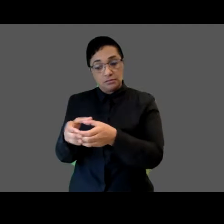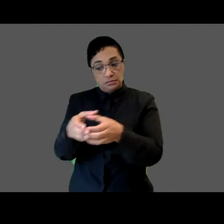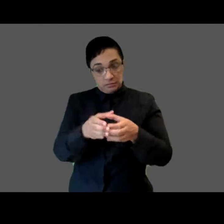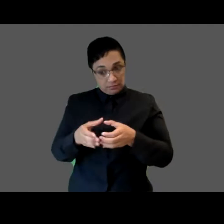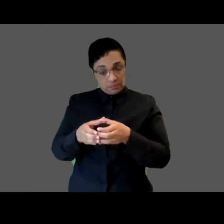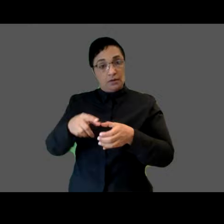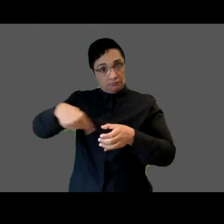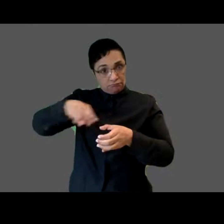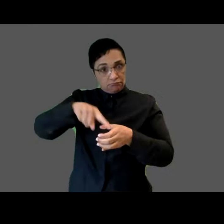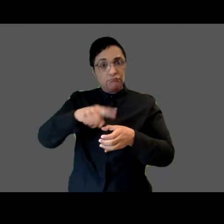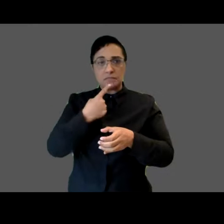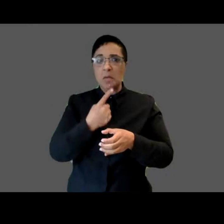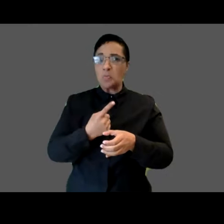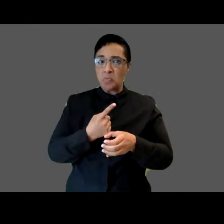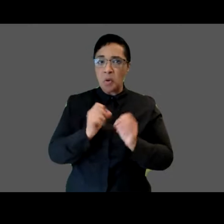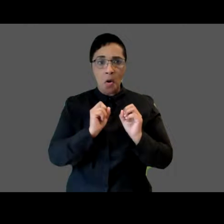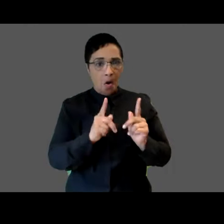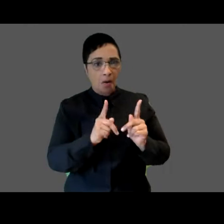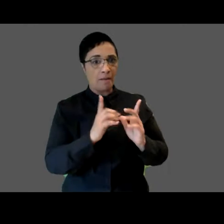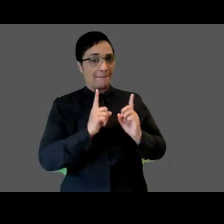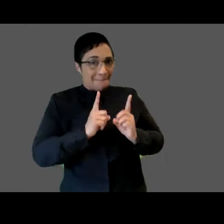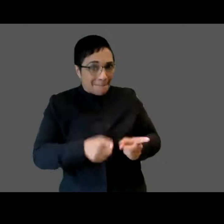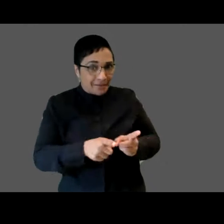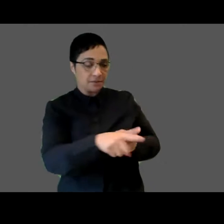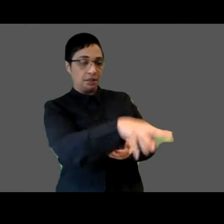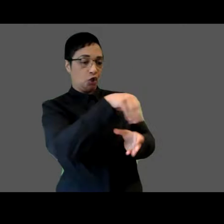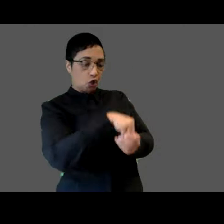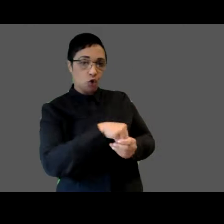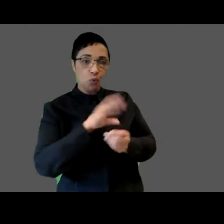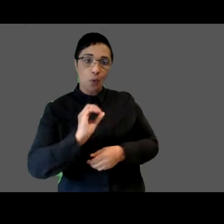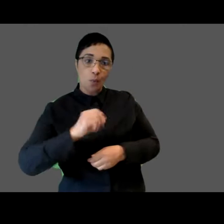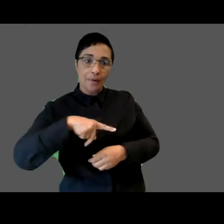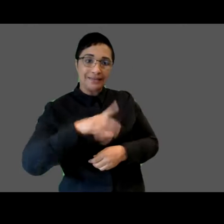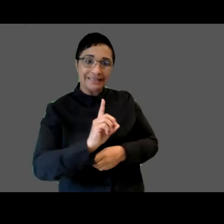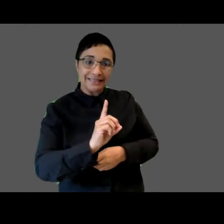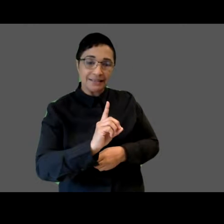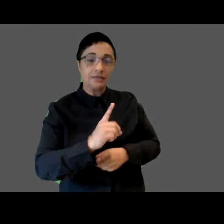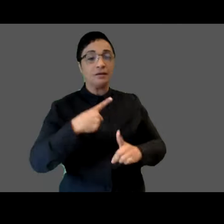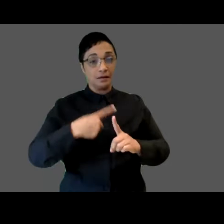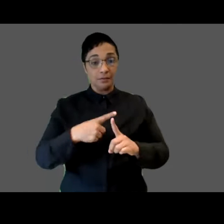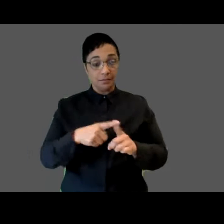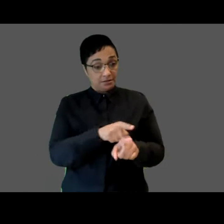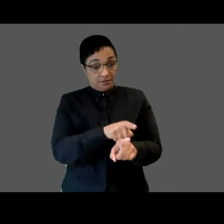including OPDs, more inclusive initiatives and clearly the use of data, what is the benefit